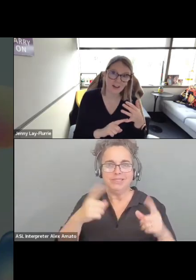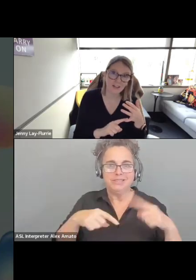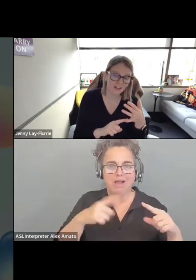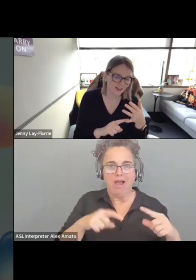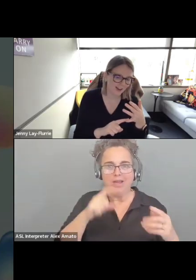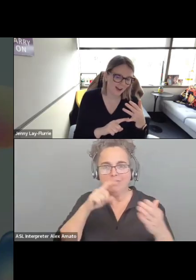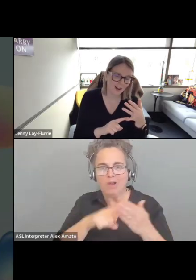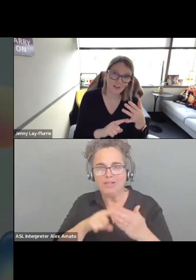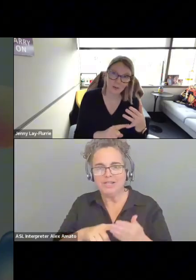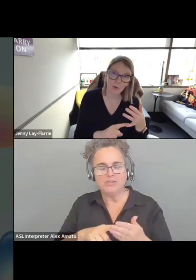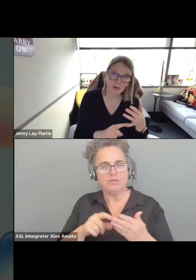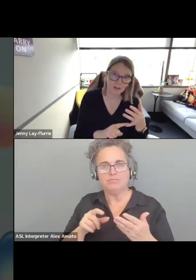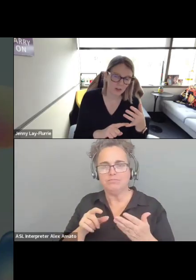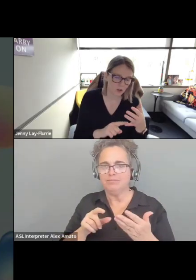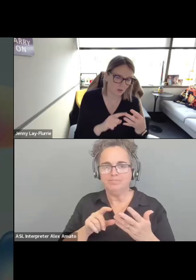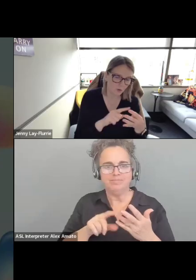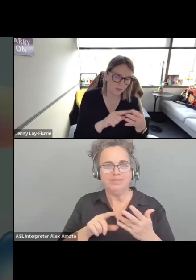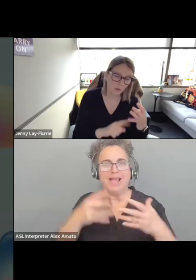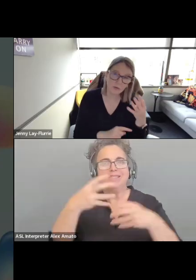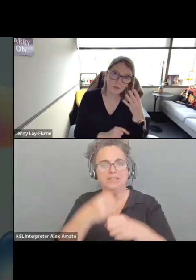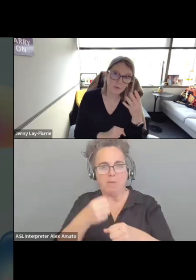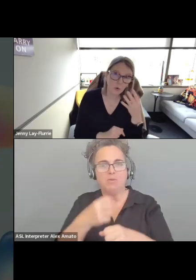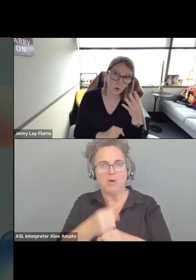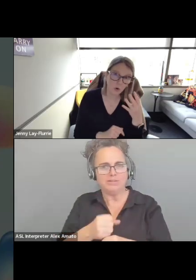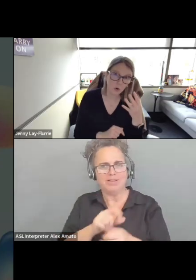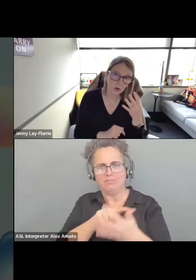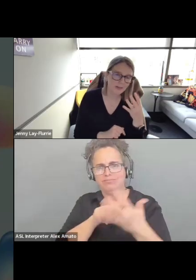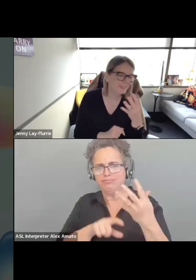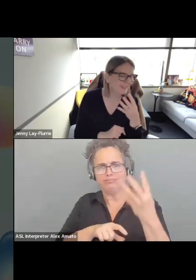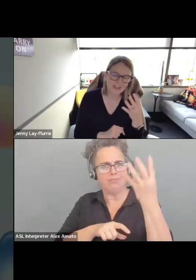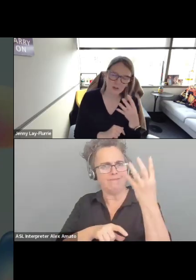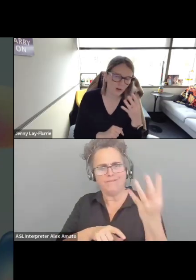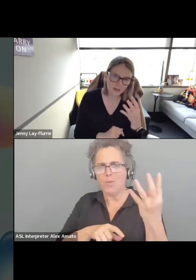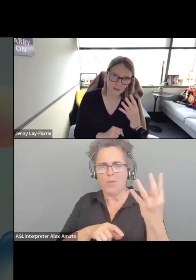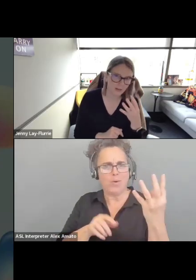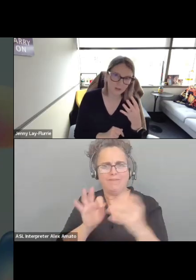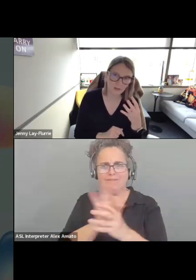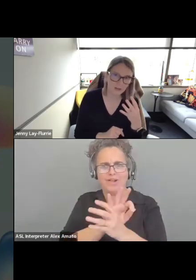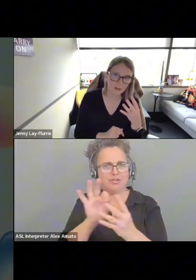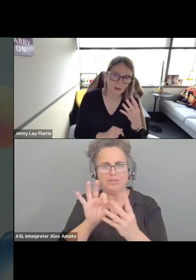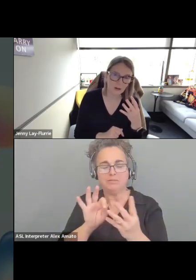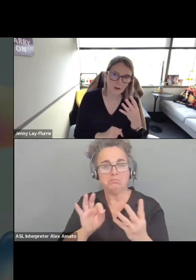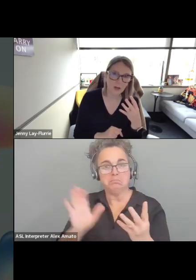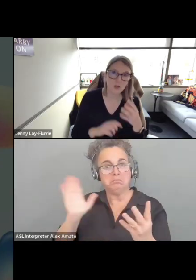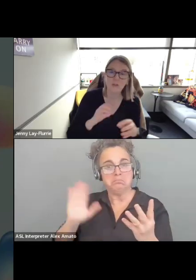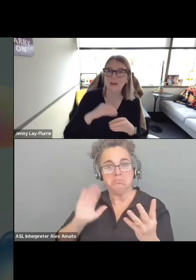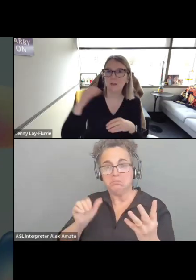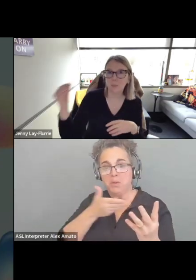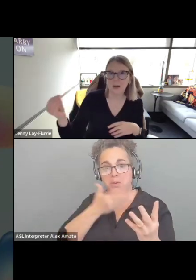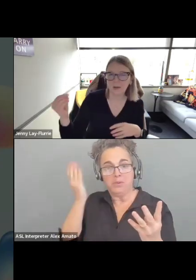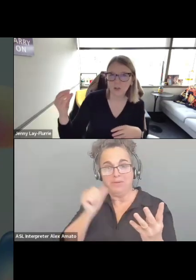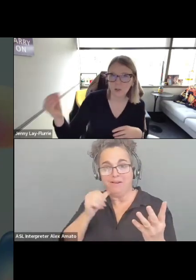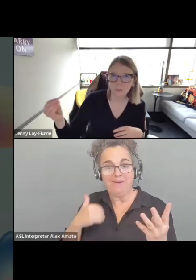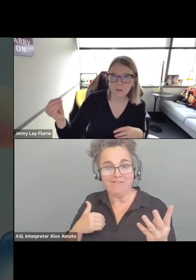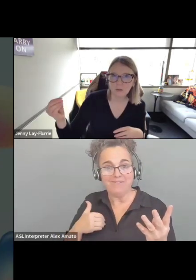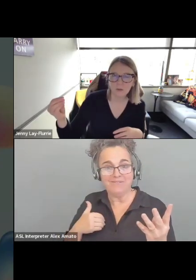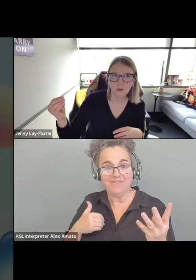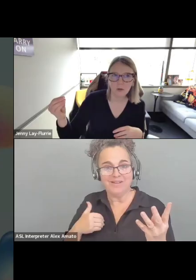and summarization. Those four did not exist. Do they supplant humans?